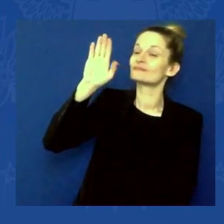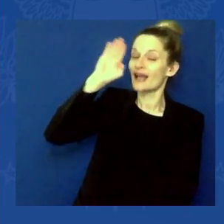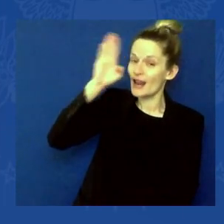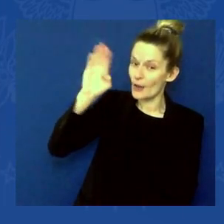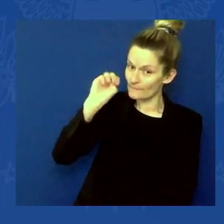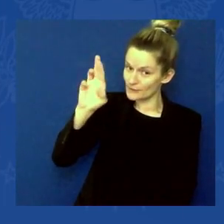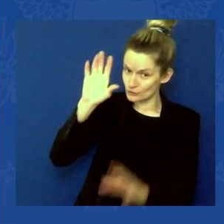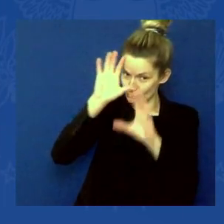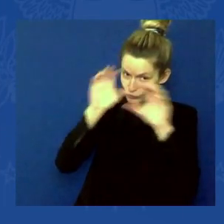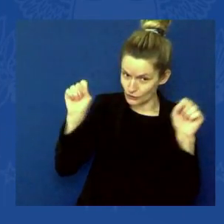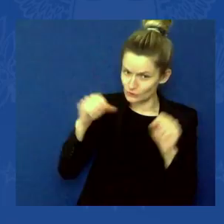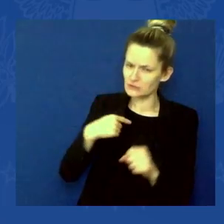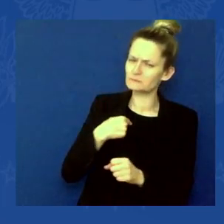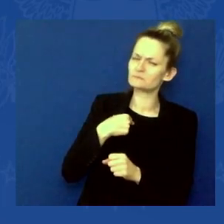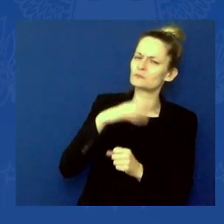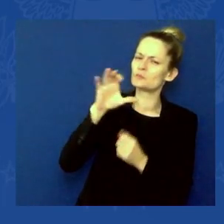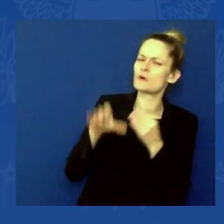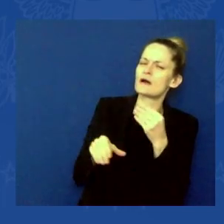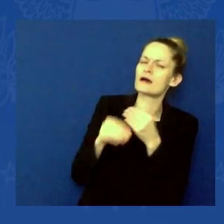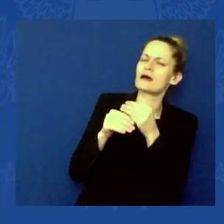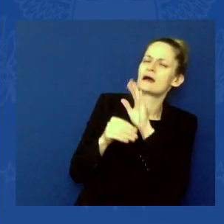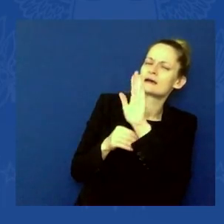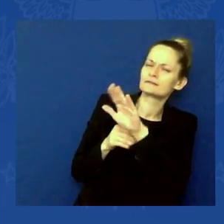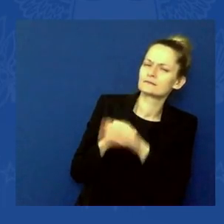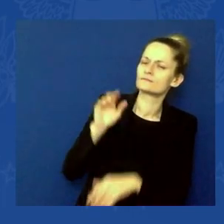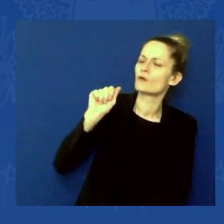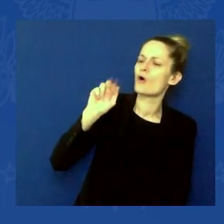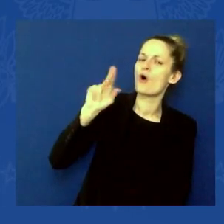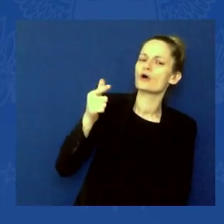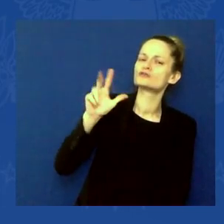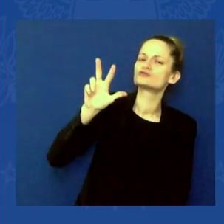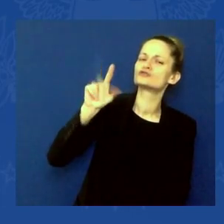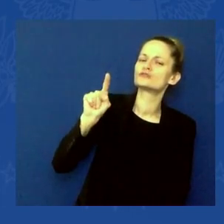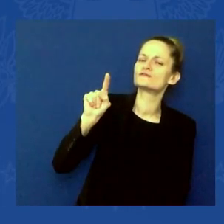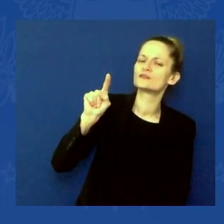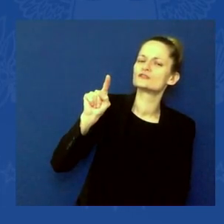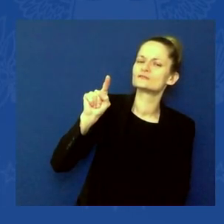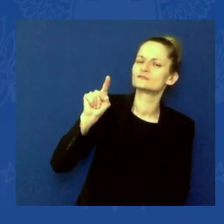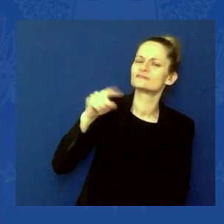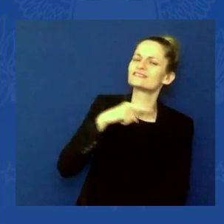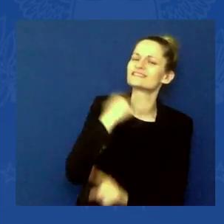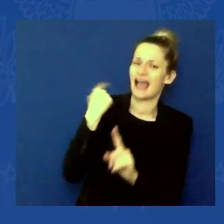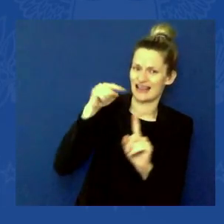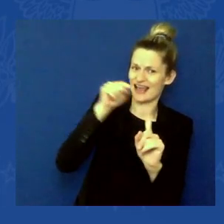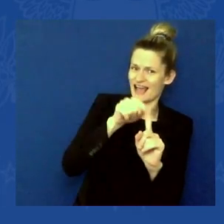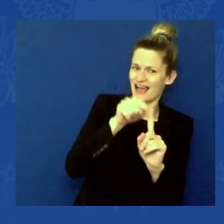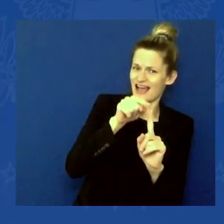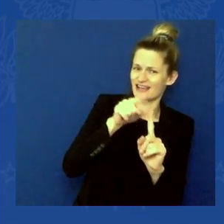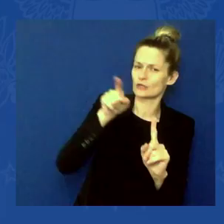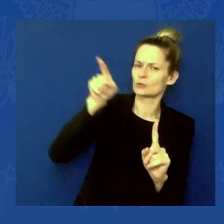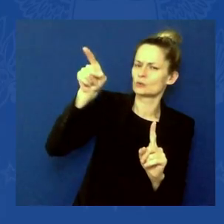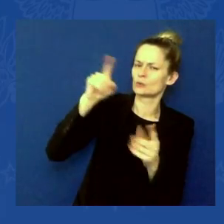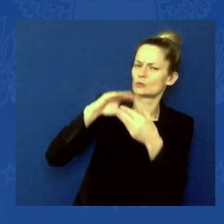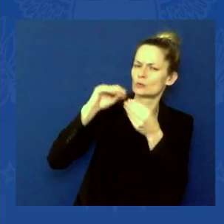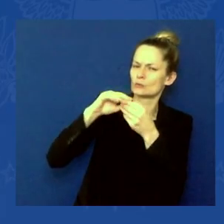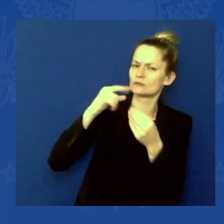you told the G7 in Cornwall -- you promised them support, back in June. If they ask for a larger --